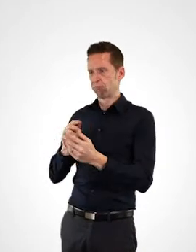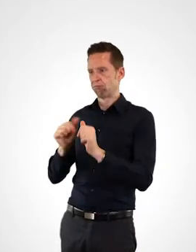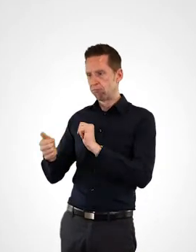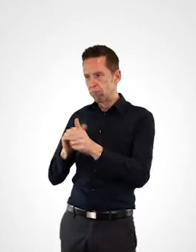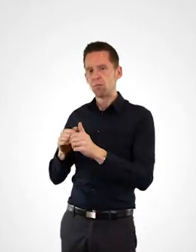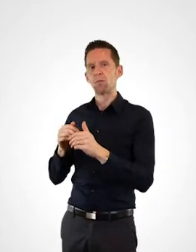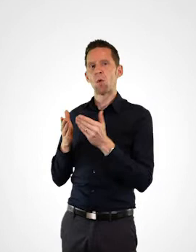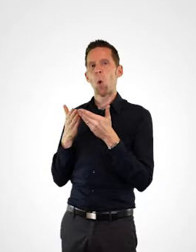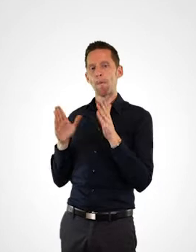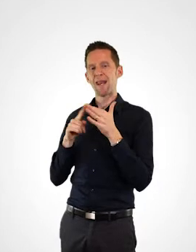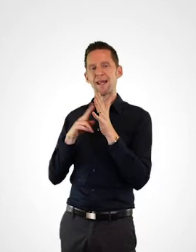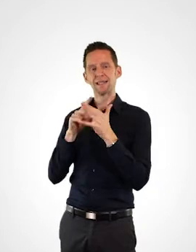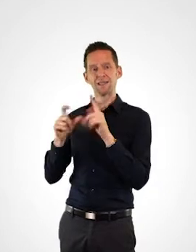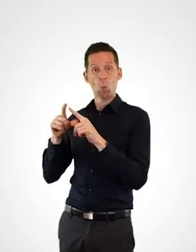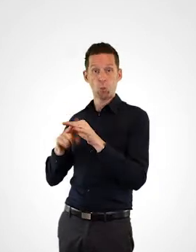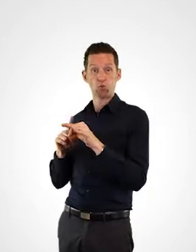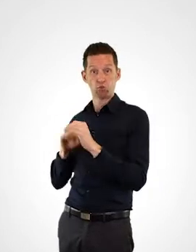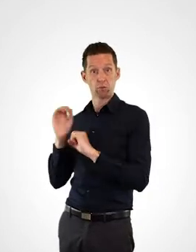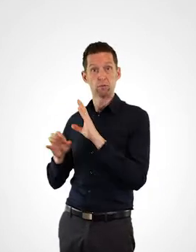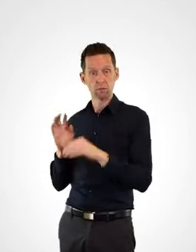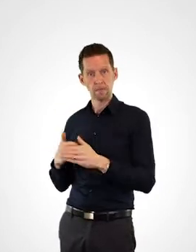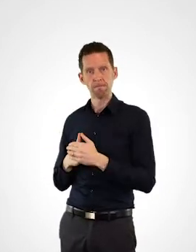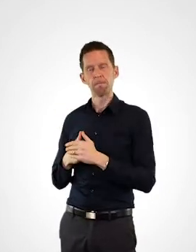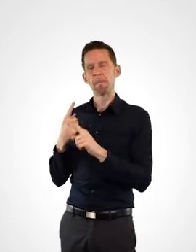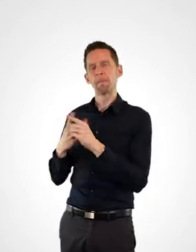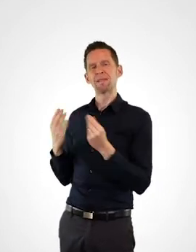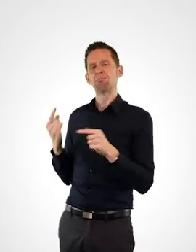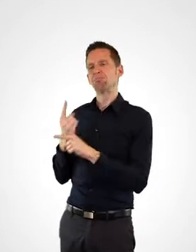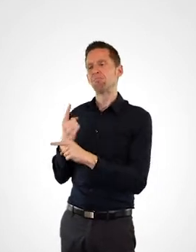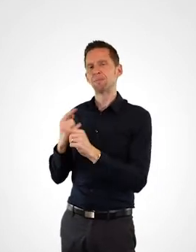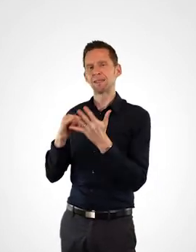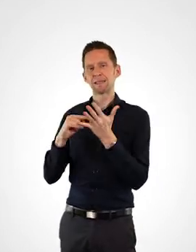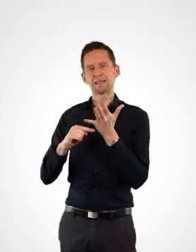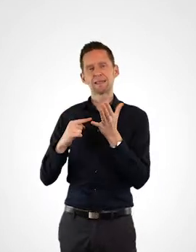and recasts and open-ended questions and some statements